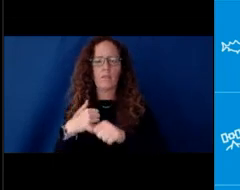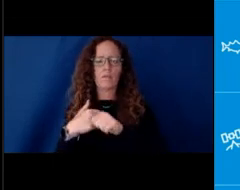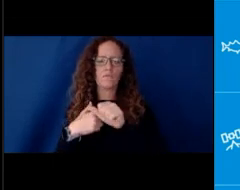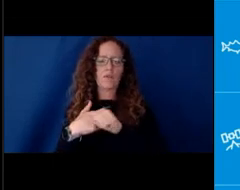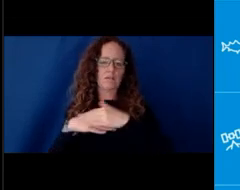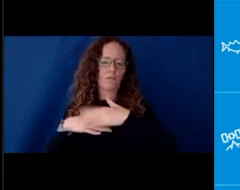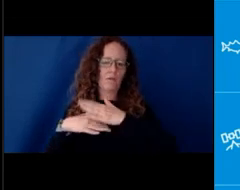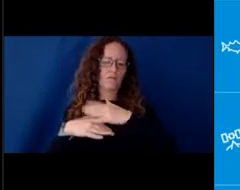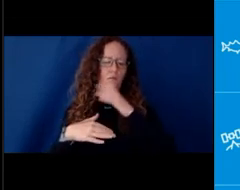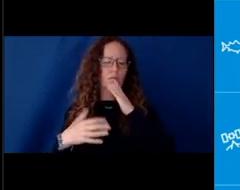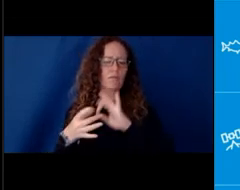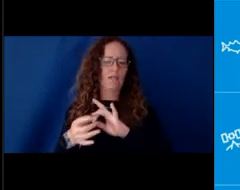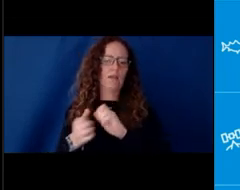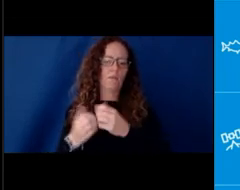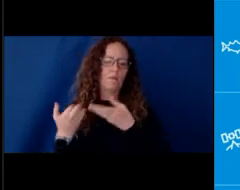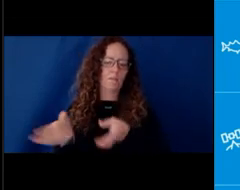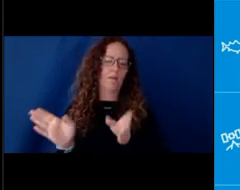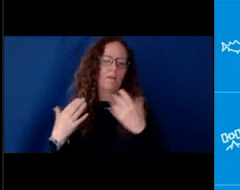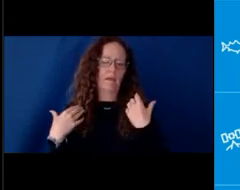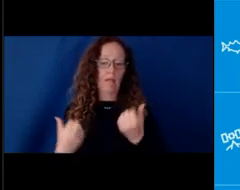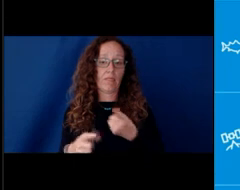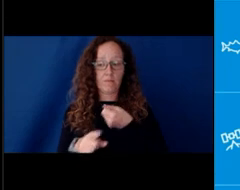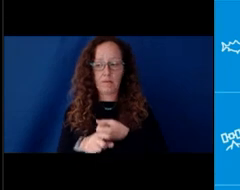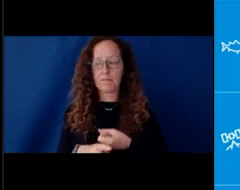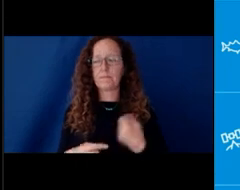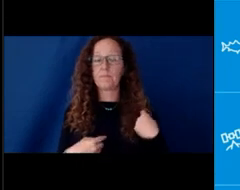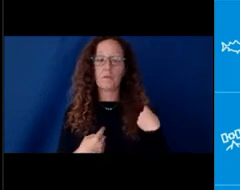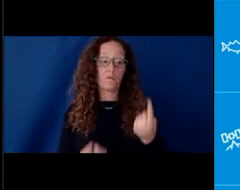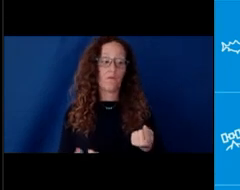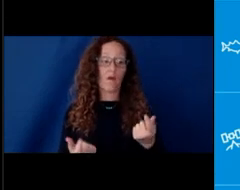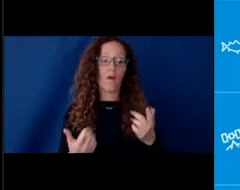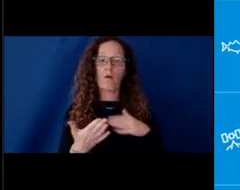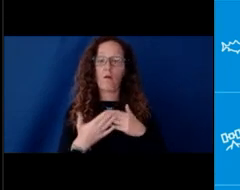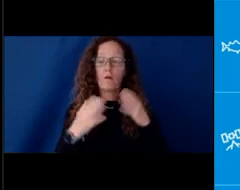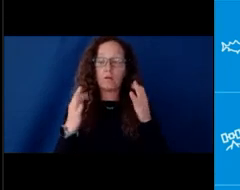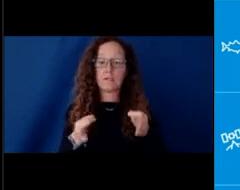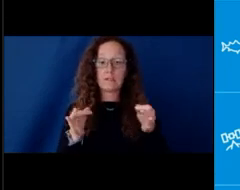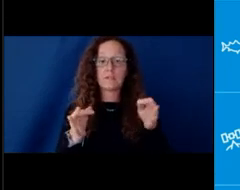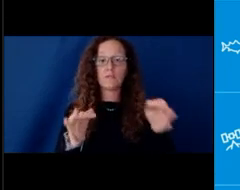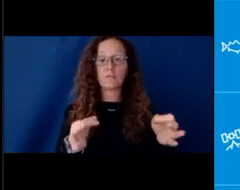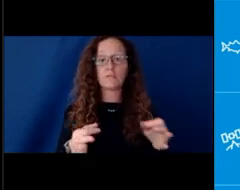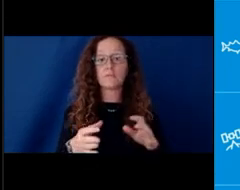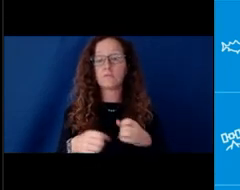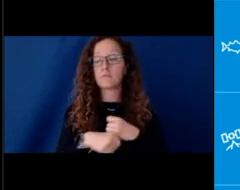And up to this point, all the decisions we made were in terms of selecting a data source,